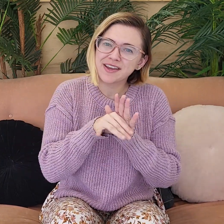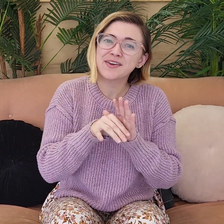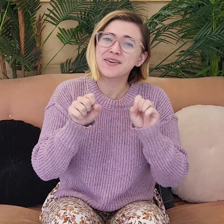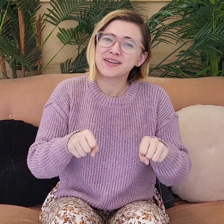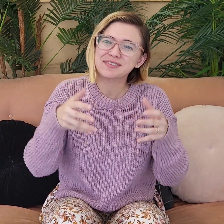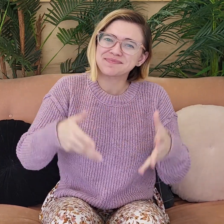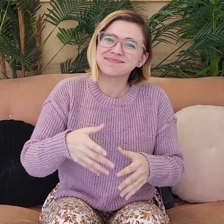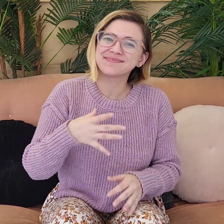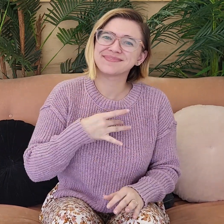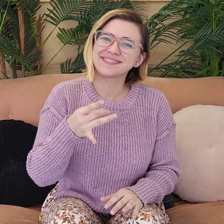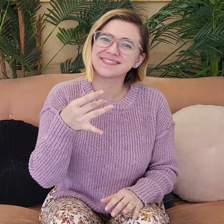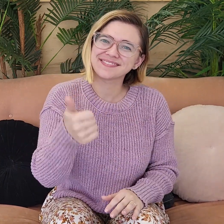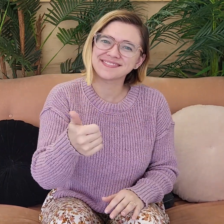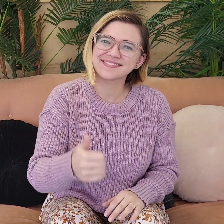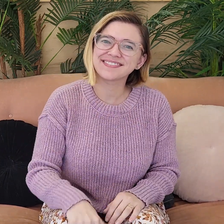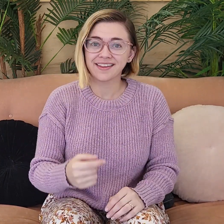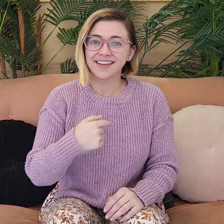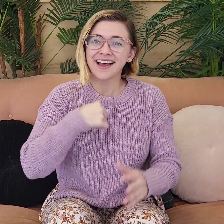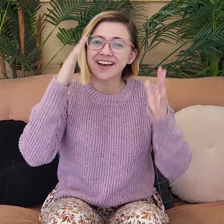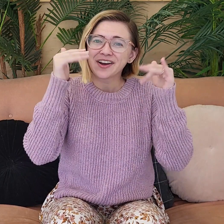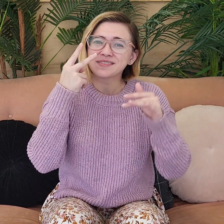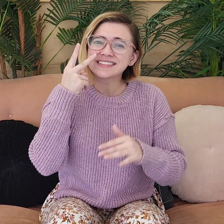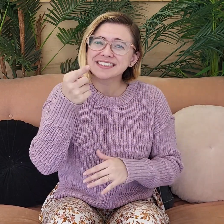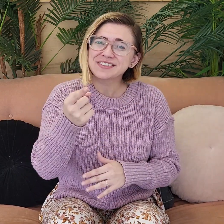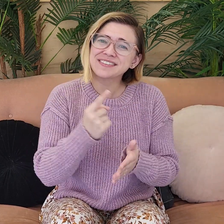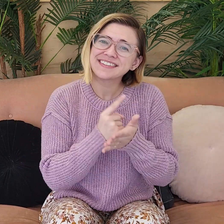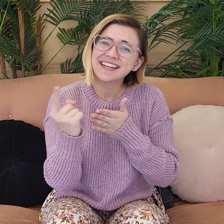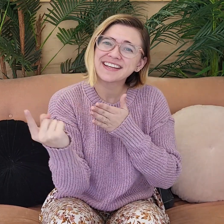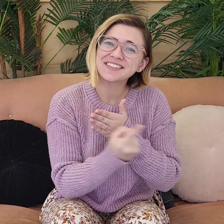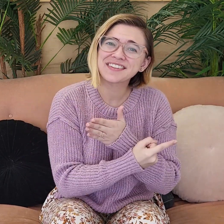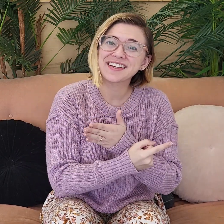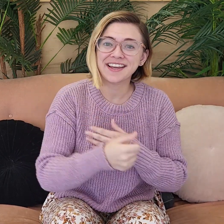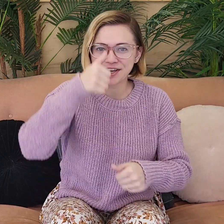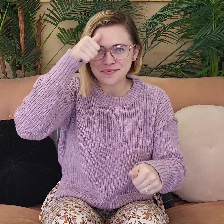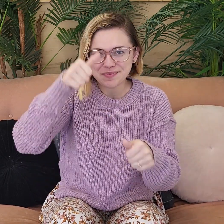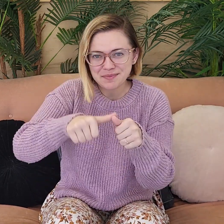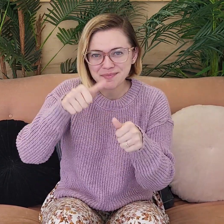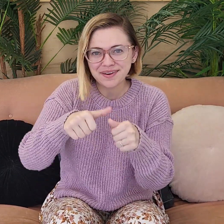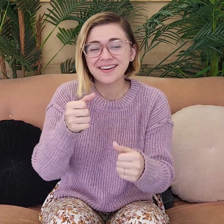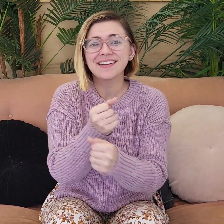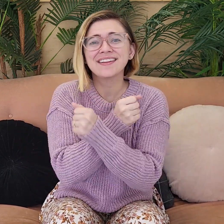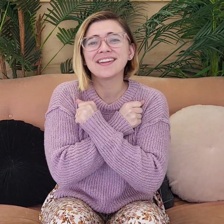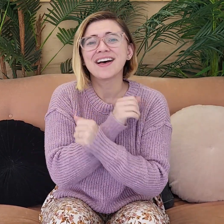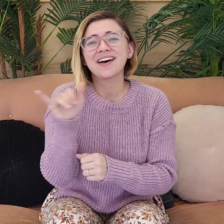enjoyed this video, you can leave a like. And I hope to see you next week. Remember